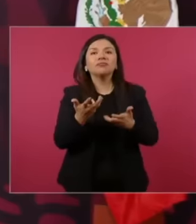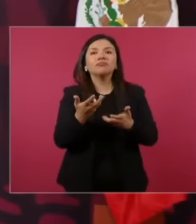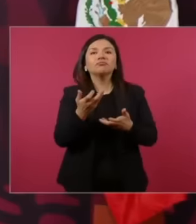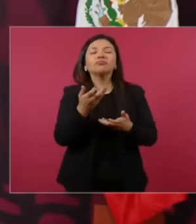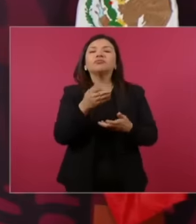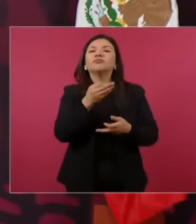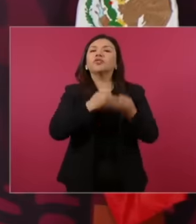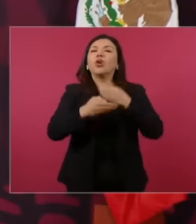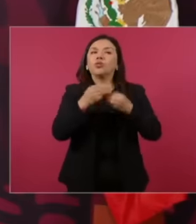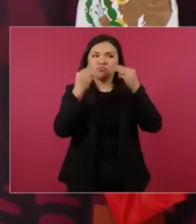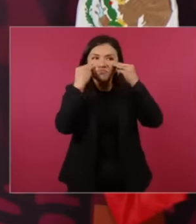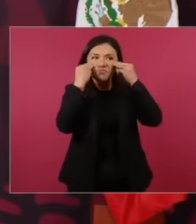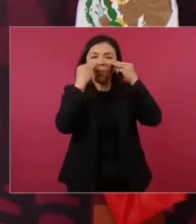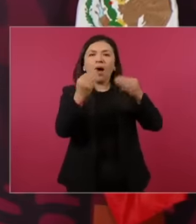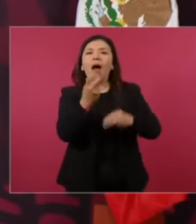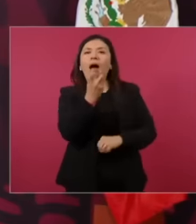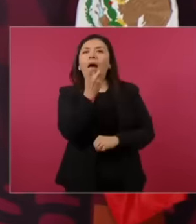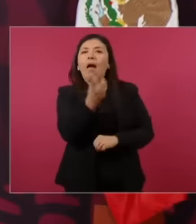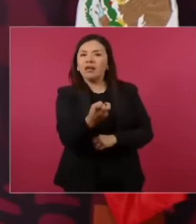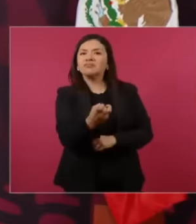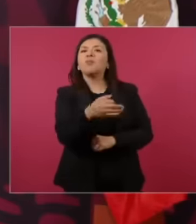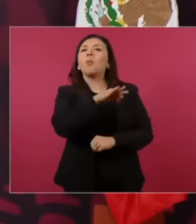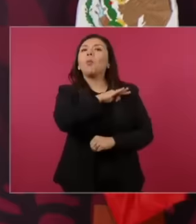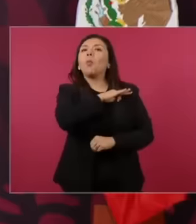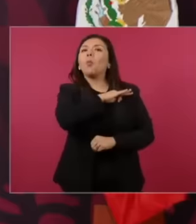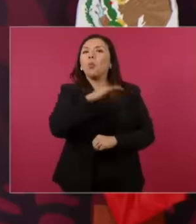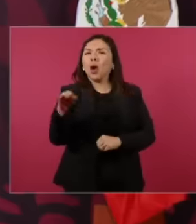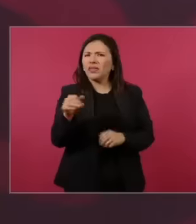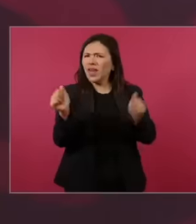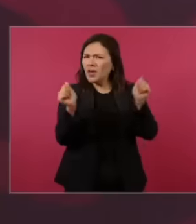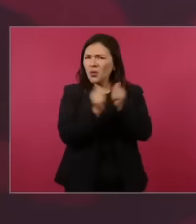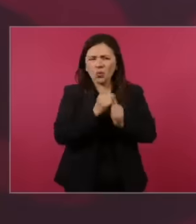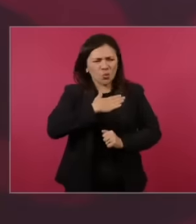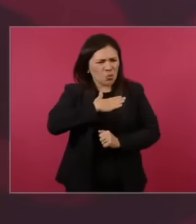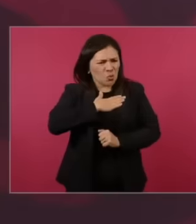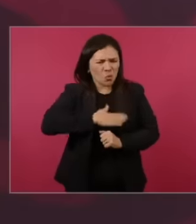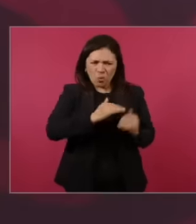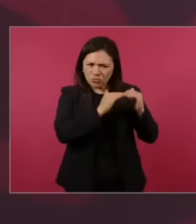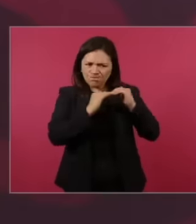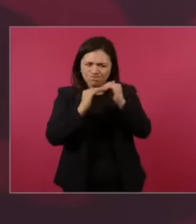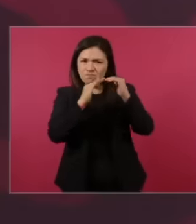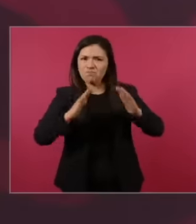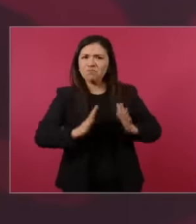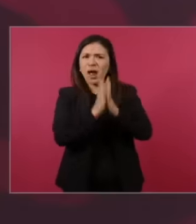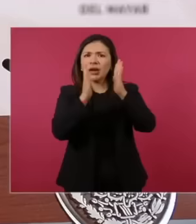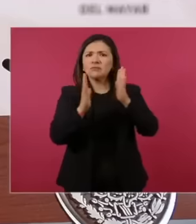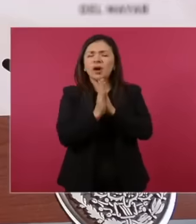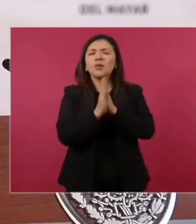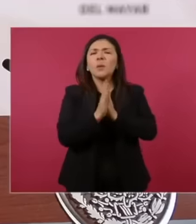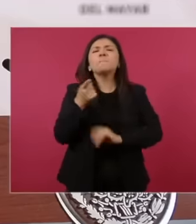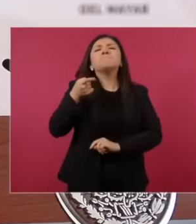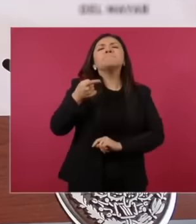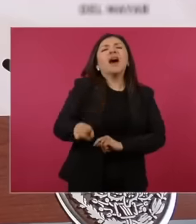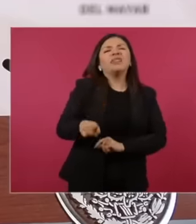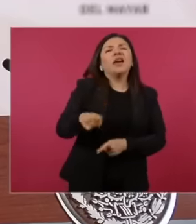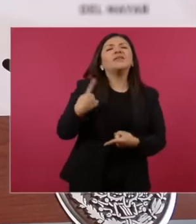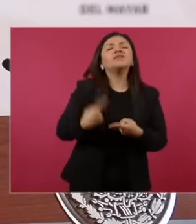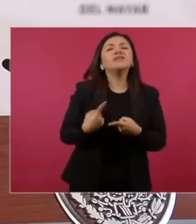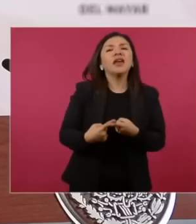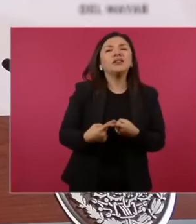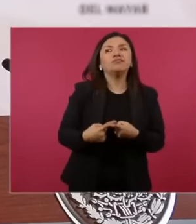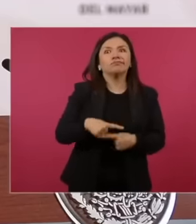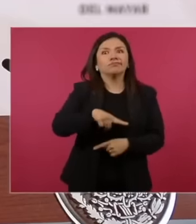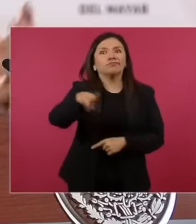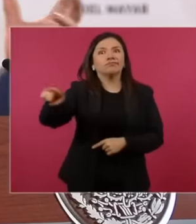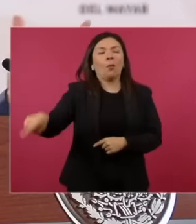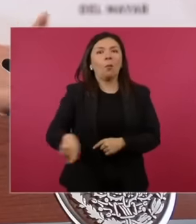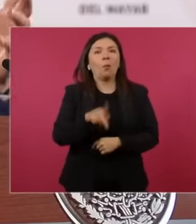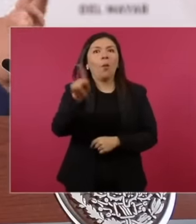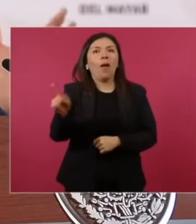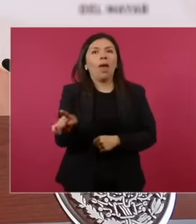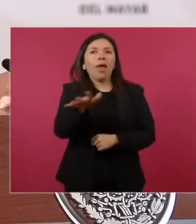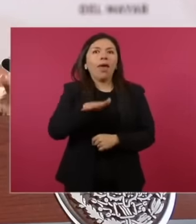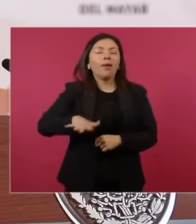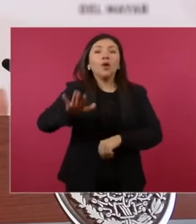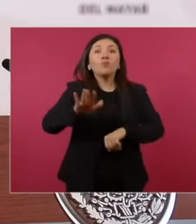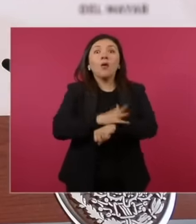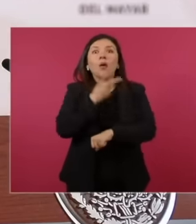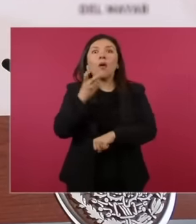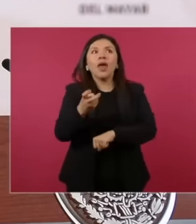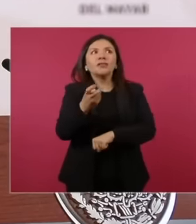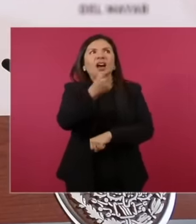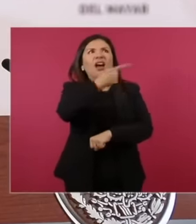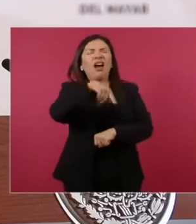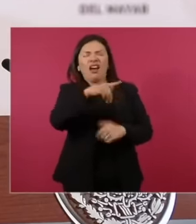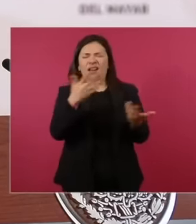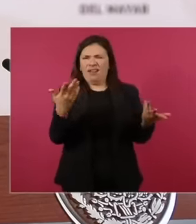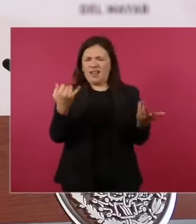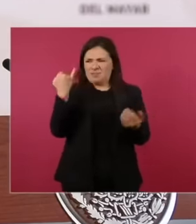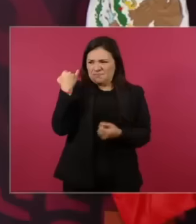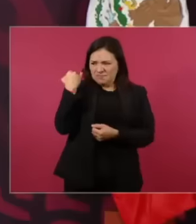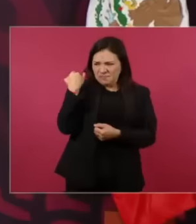It was demonstrated that in a true democracy the people rule, which is why the confusion of some